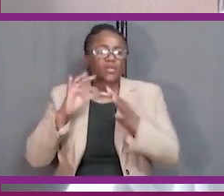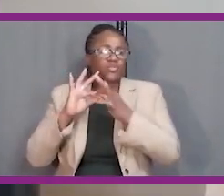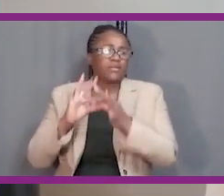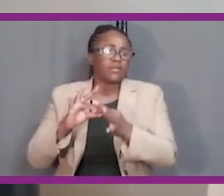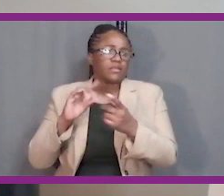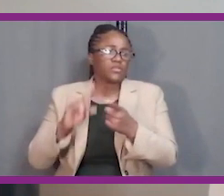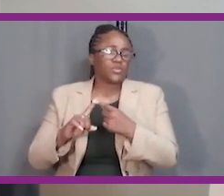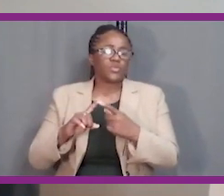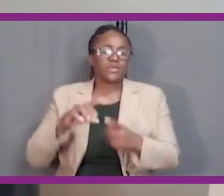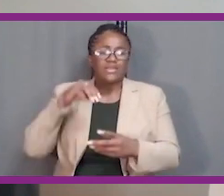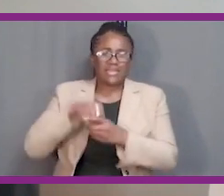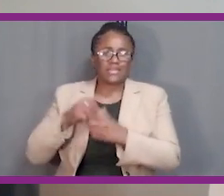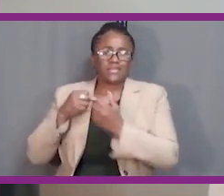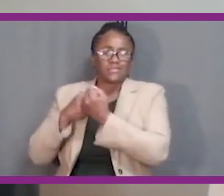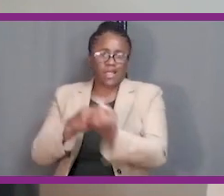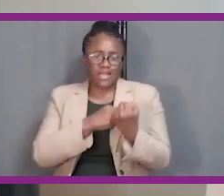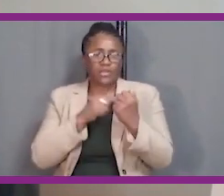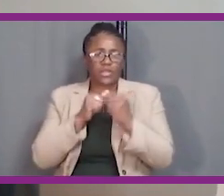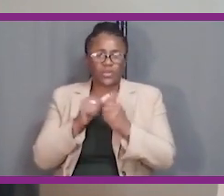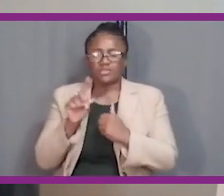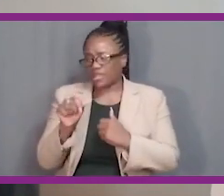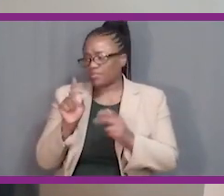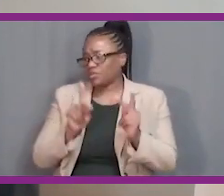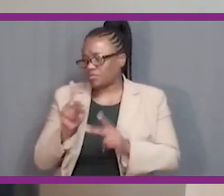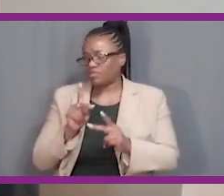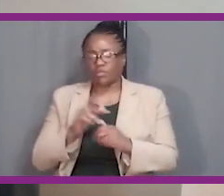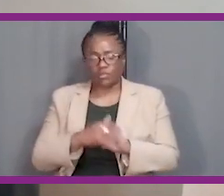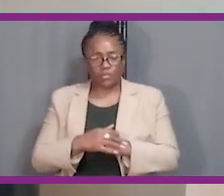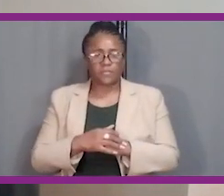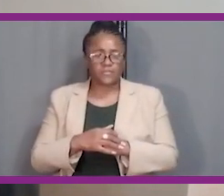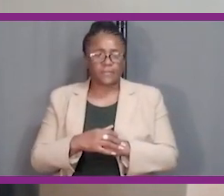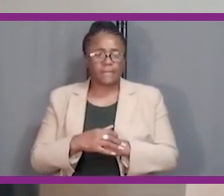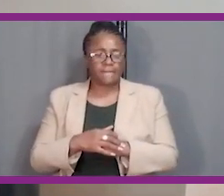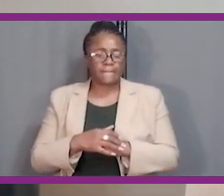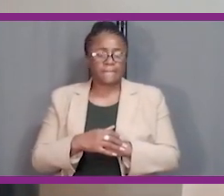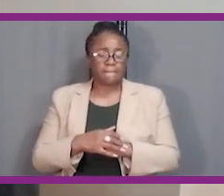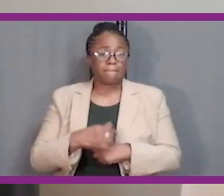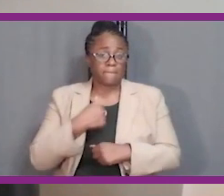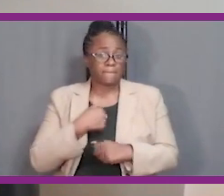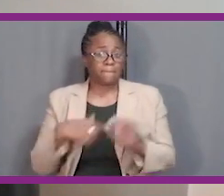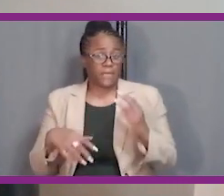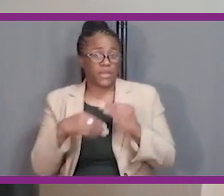Ashley Inkumsah: And I would also add to that, and I don't know if this is too radical to say, but a lot of that violence is sanctioned by the